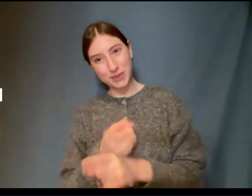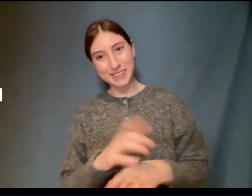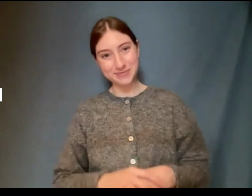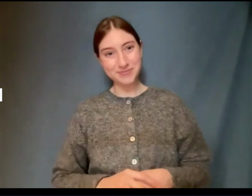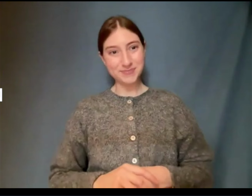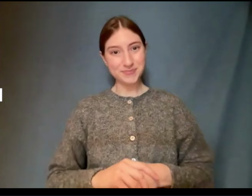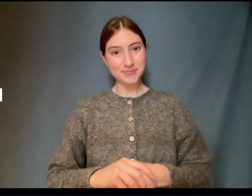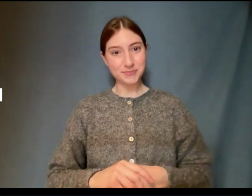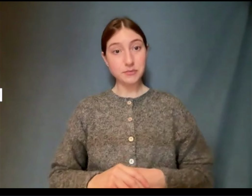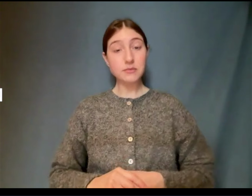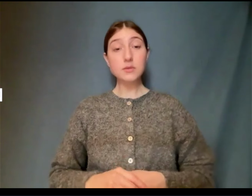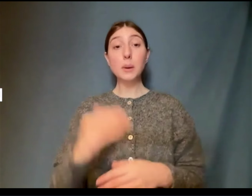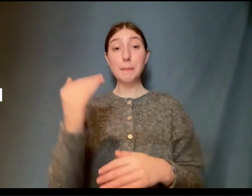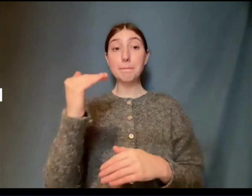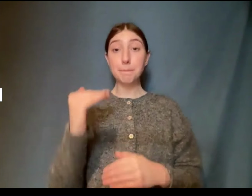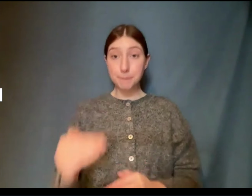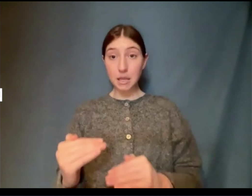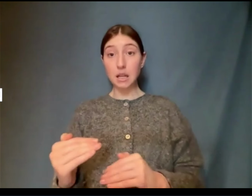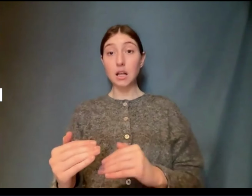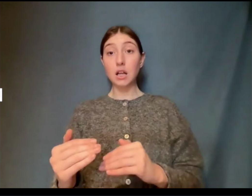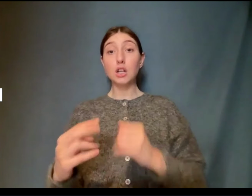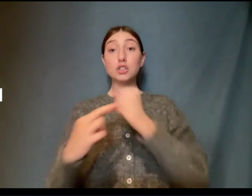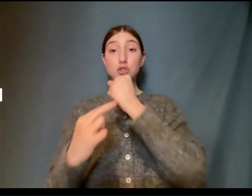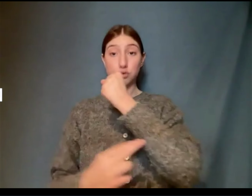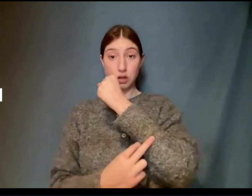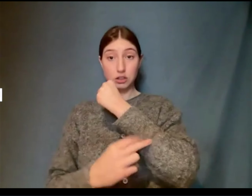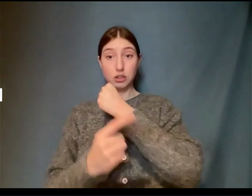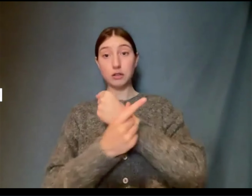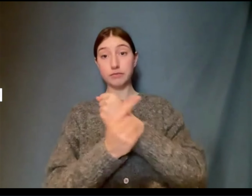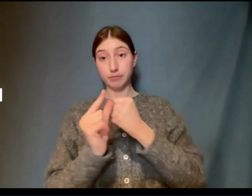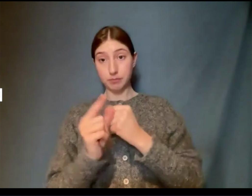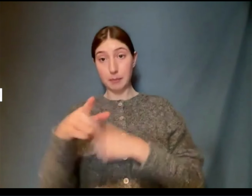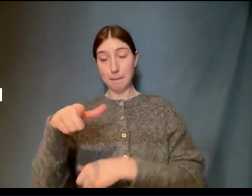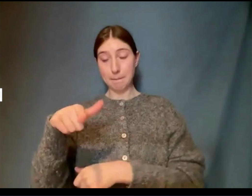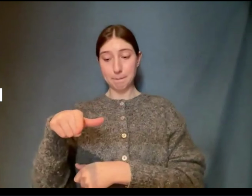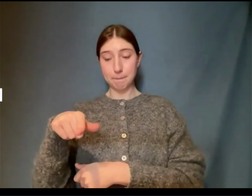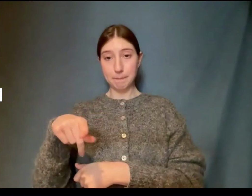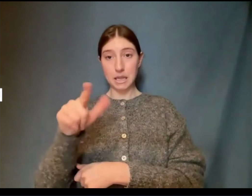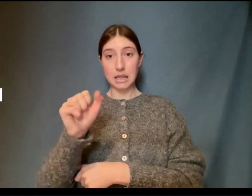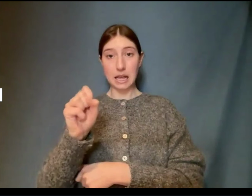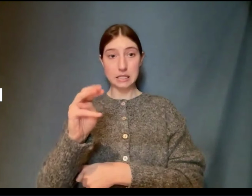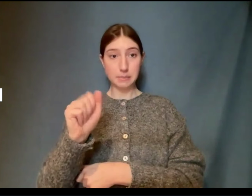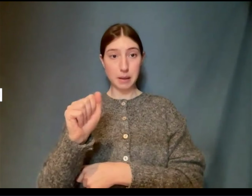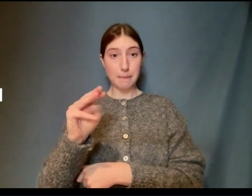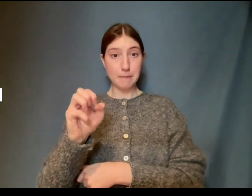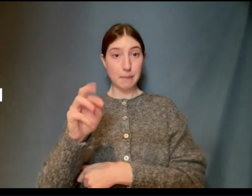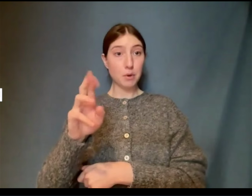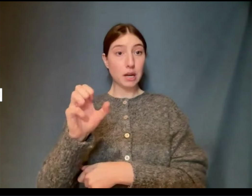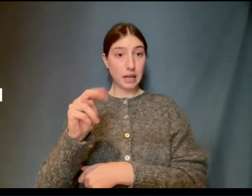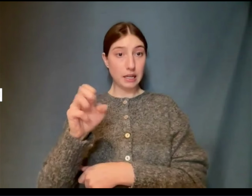of the plasma membrane. The plasma membrane is composed of what we call a phospholipid billayer.